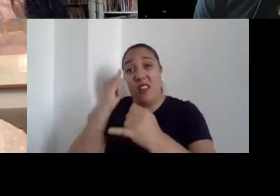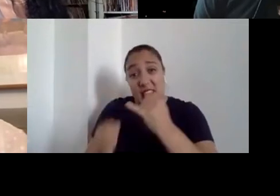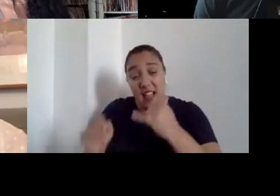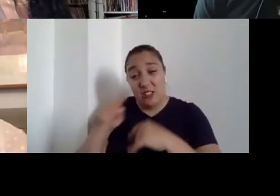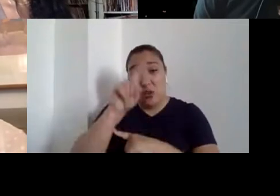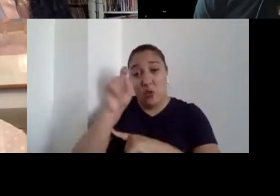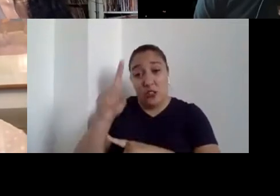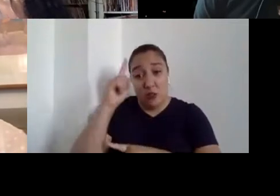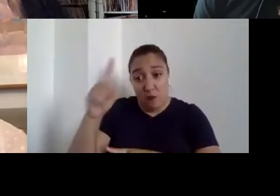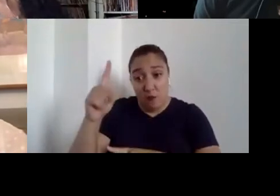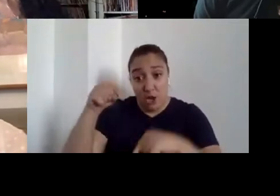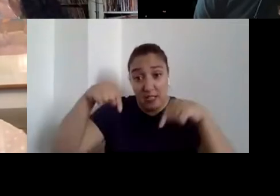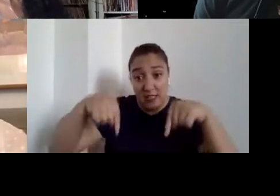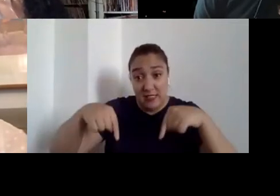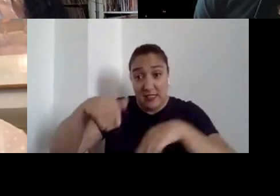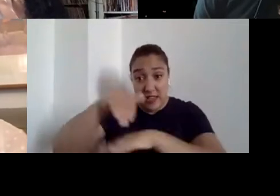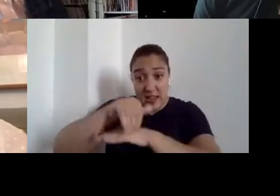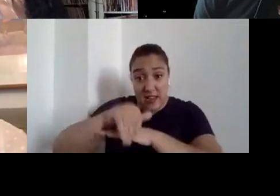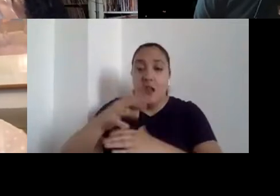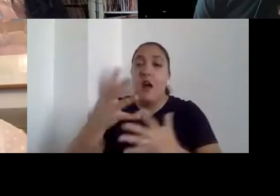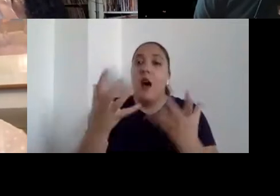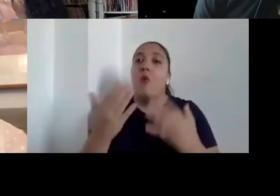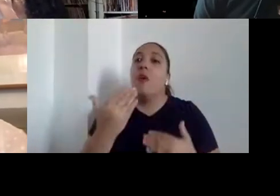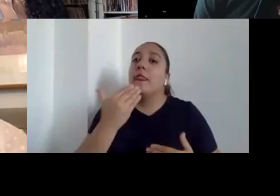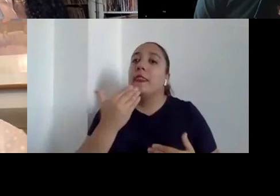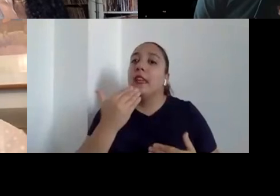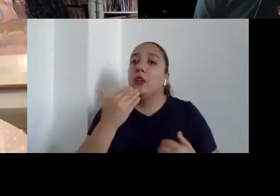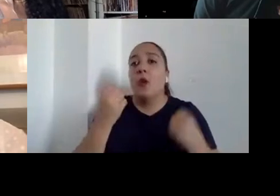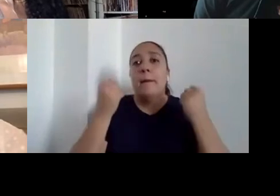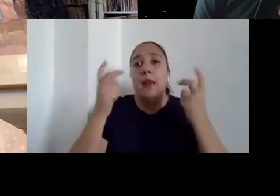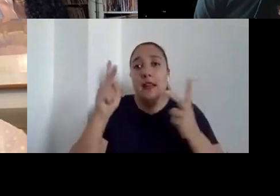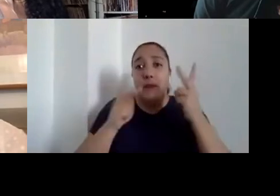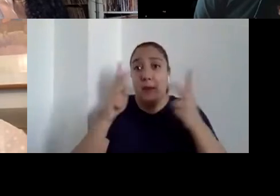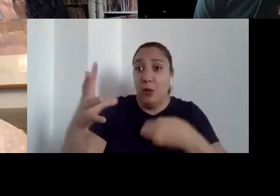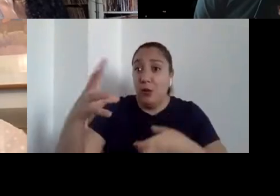I want to thank again the many very active participants in the Facebook group.